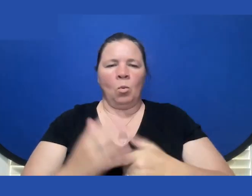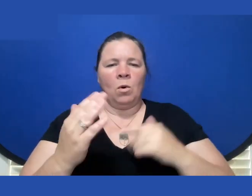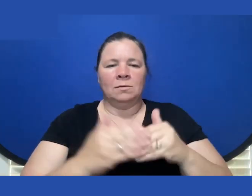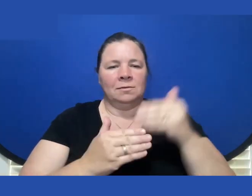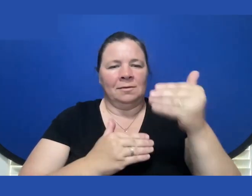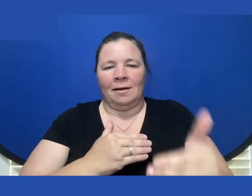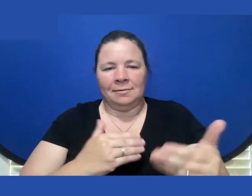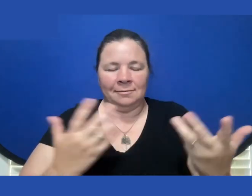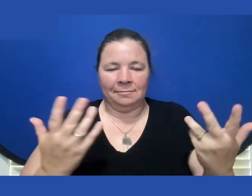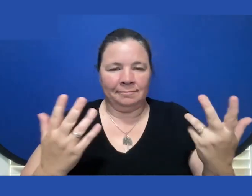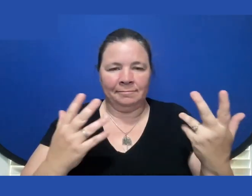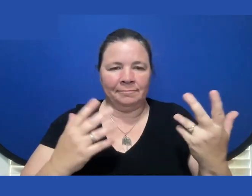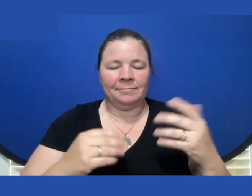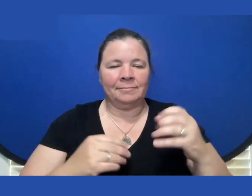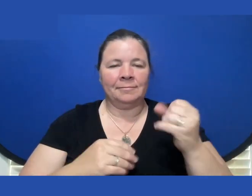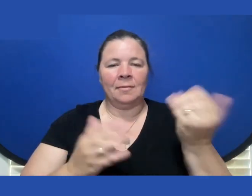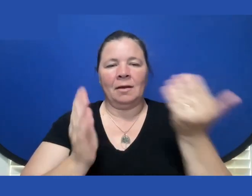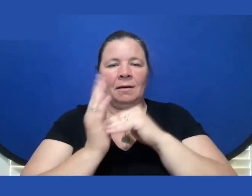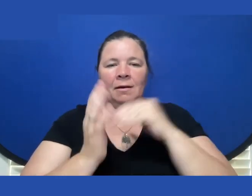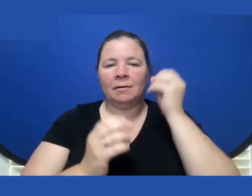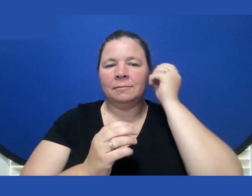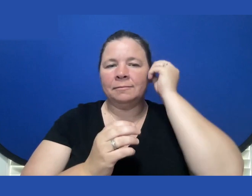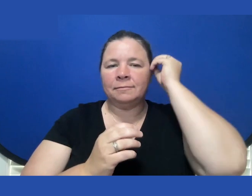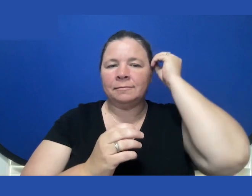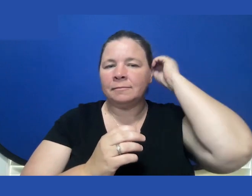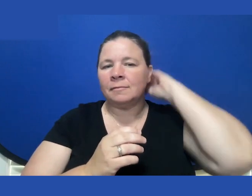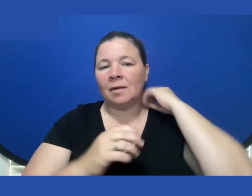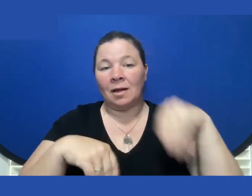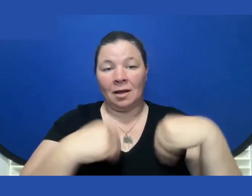And again, you know, to give credit where credit's deserved,